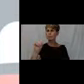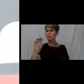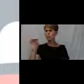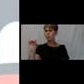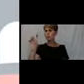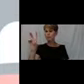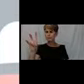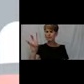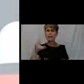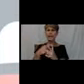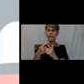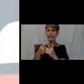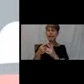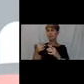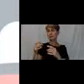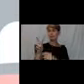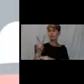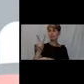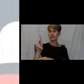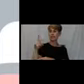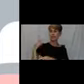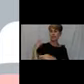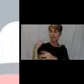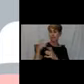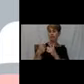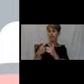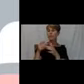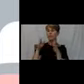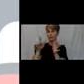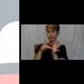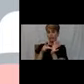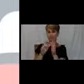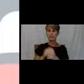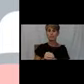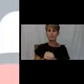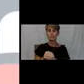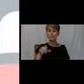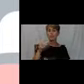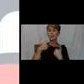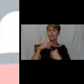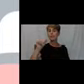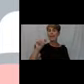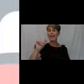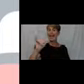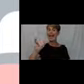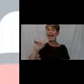of the Street Medicine Institute. Dr. Aislinn Bird, I'm sorry, Aislinn Bird